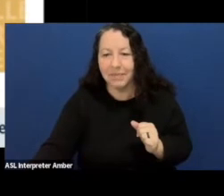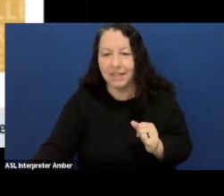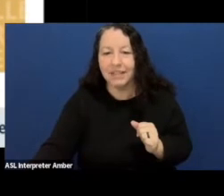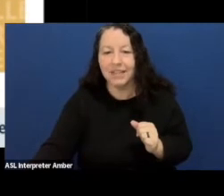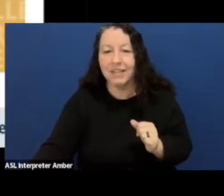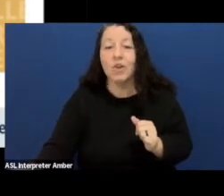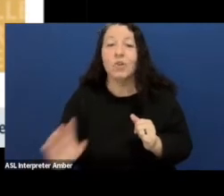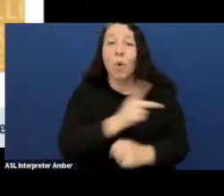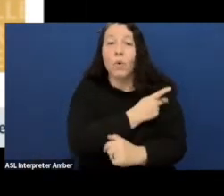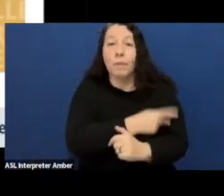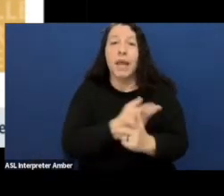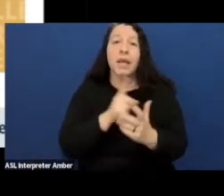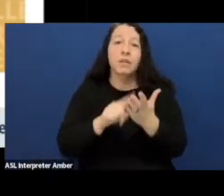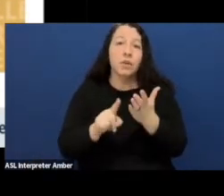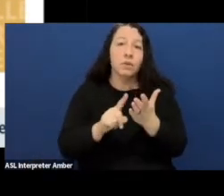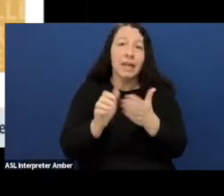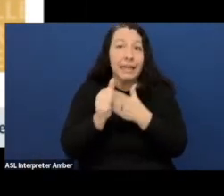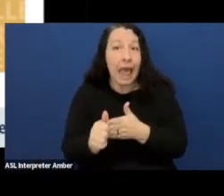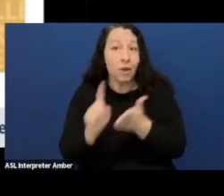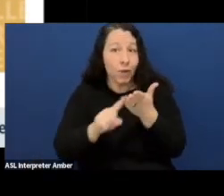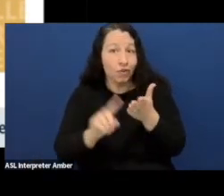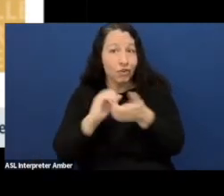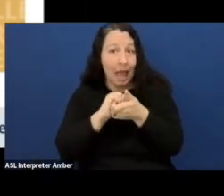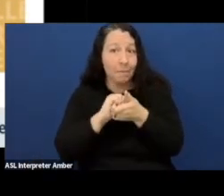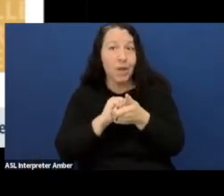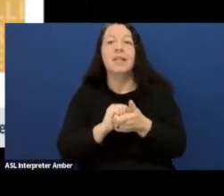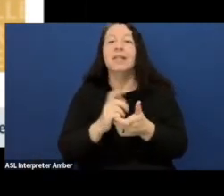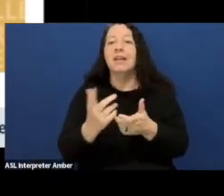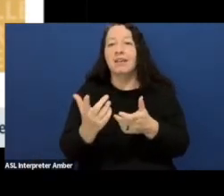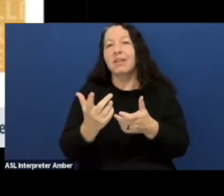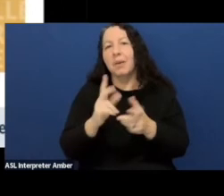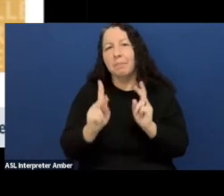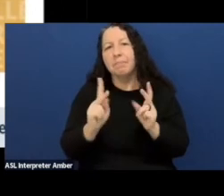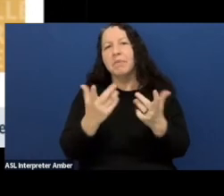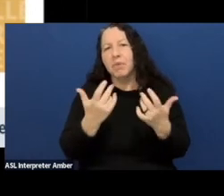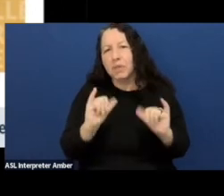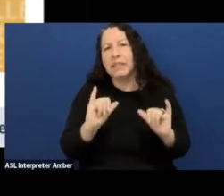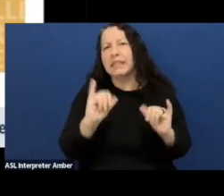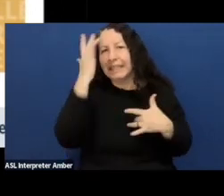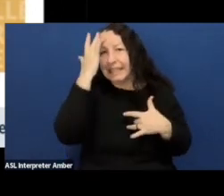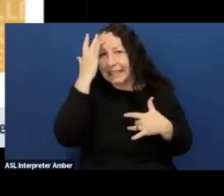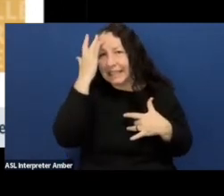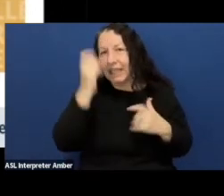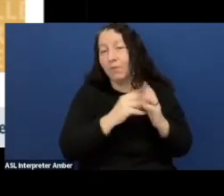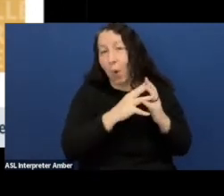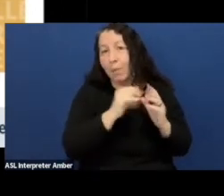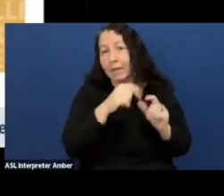please. So the Patient Led Research Collaborative consists of patients who are still sick, Long